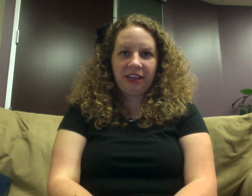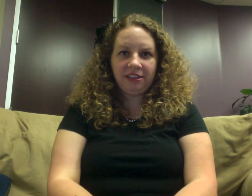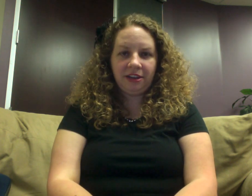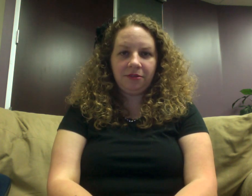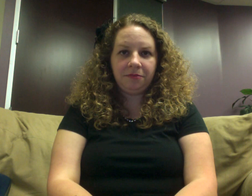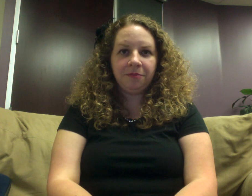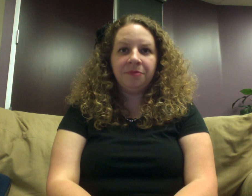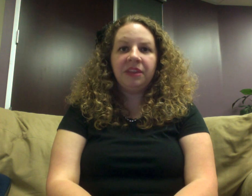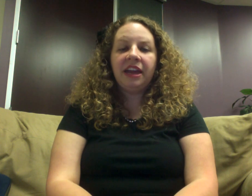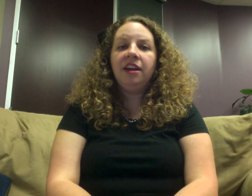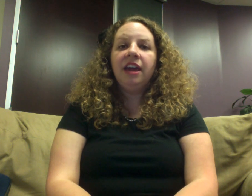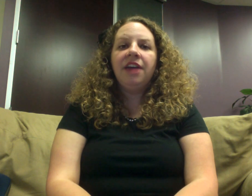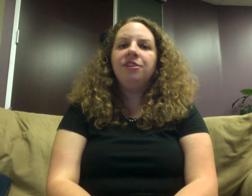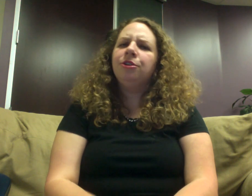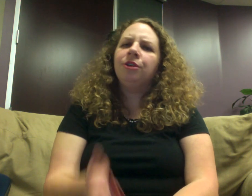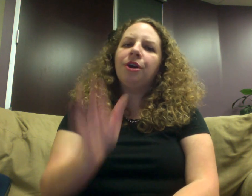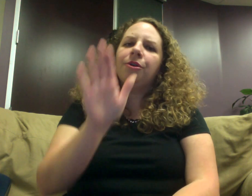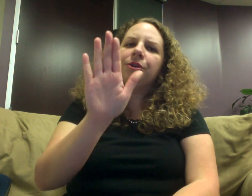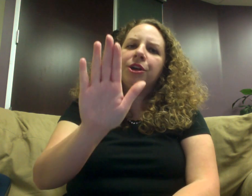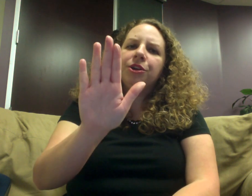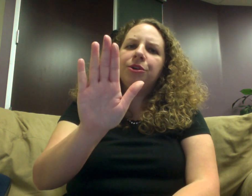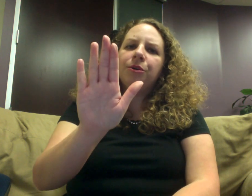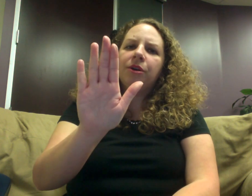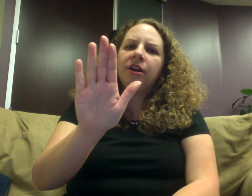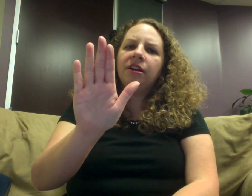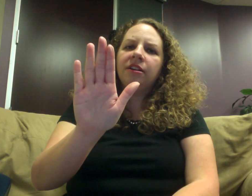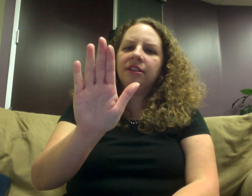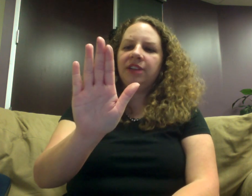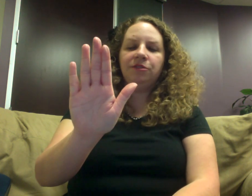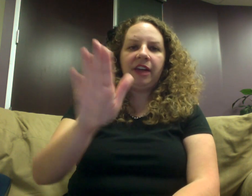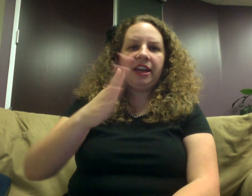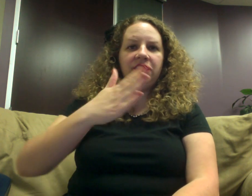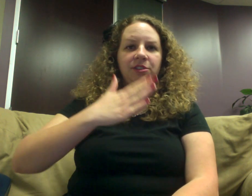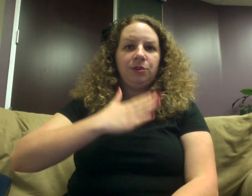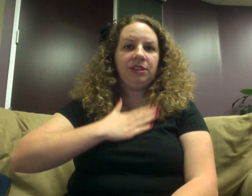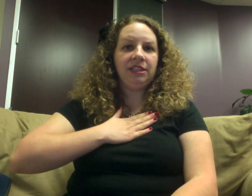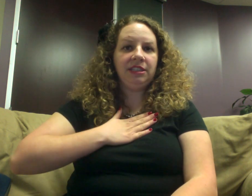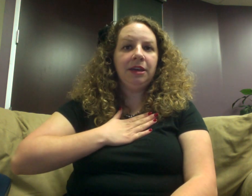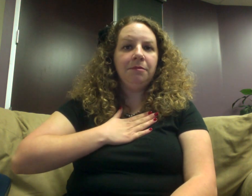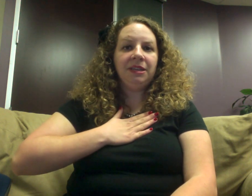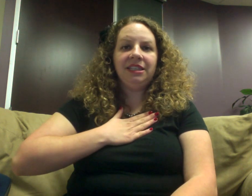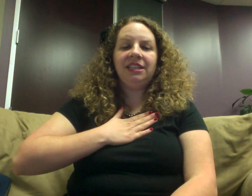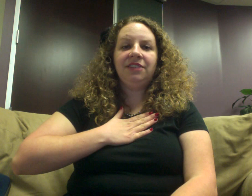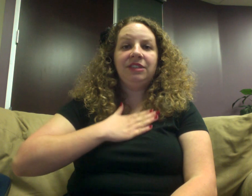hand down. Okay, then you can go YOUR. Okay, so flat hand, so this is possessive, it's